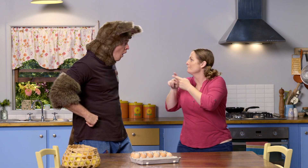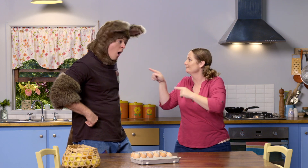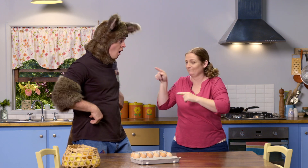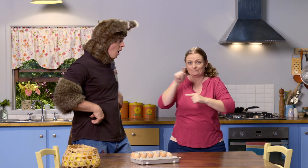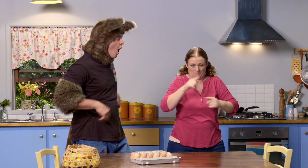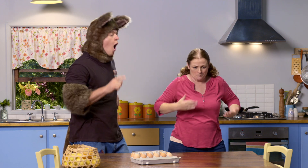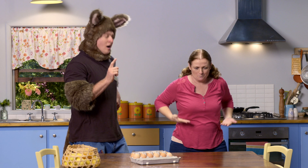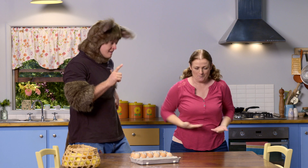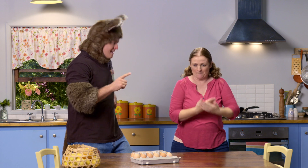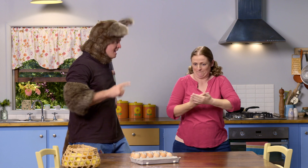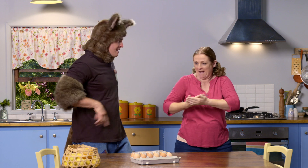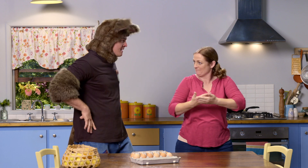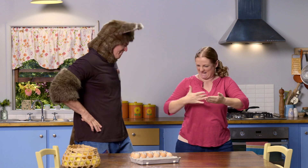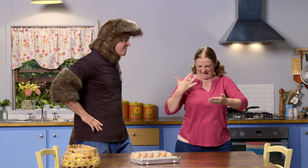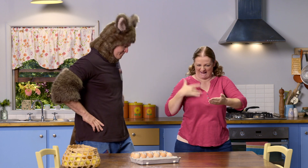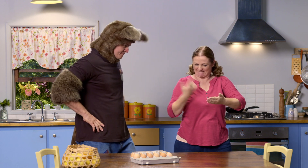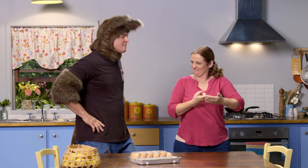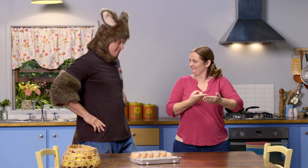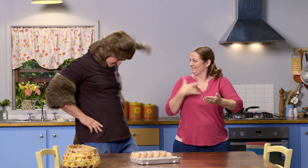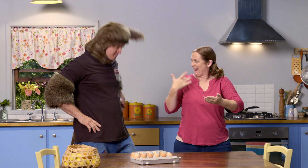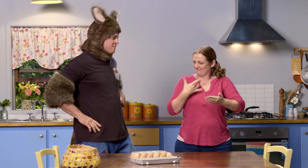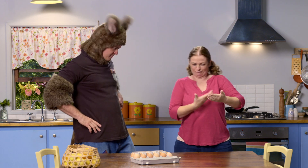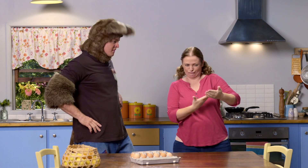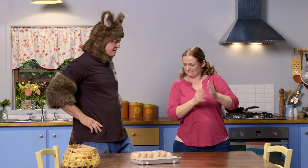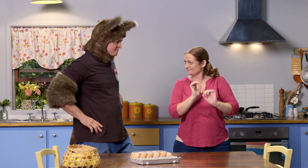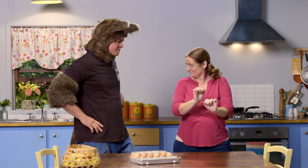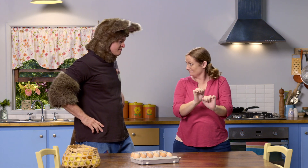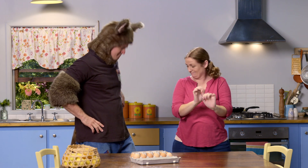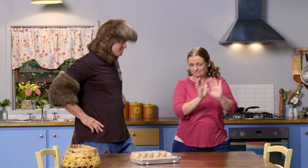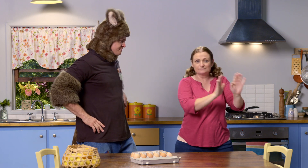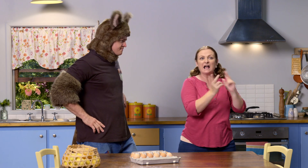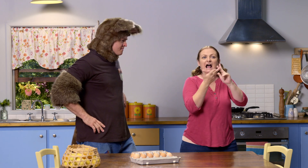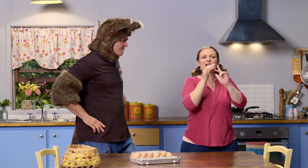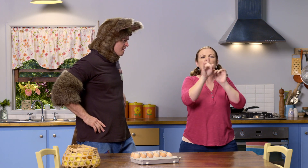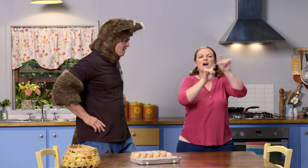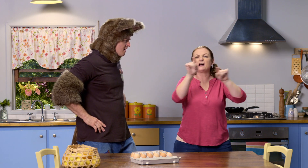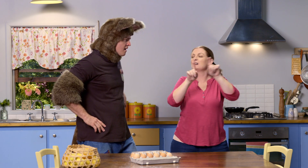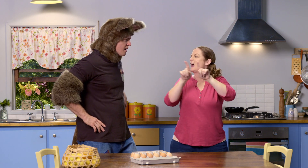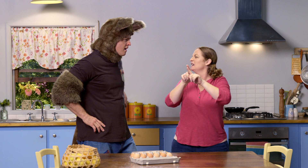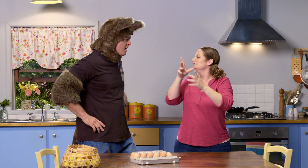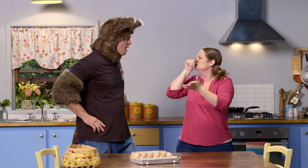give birth to live babies. Other animals, like hens and chickens,